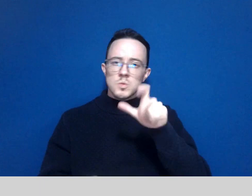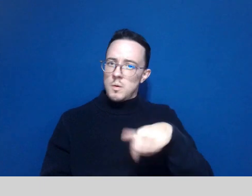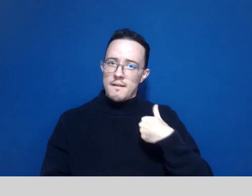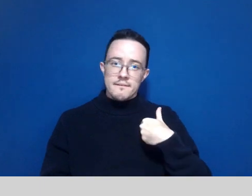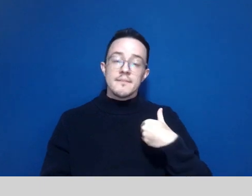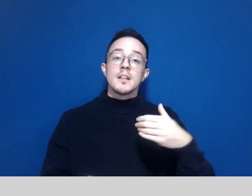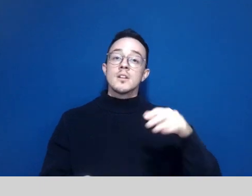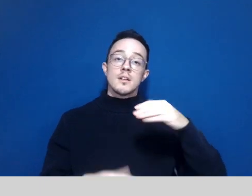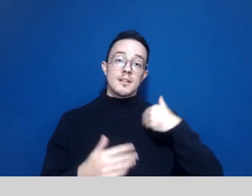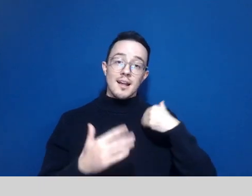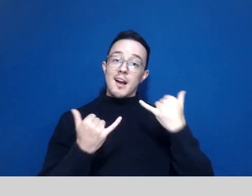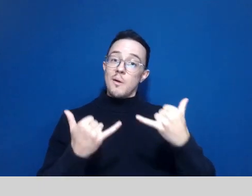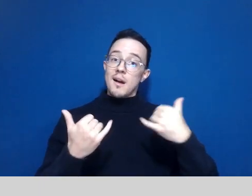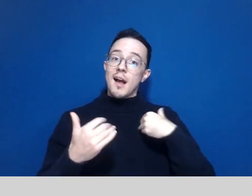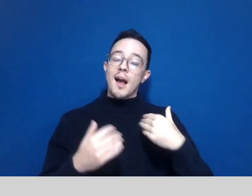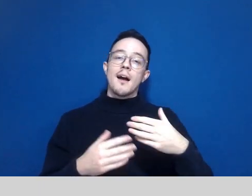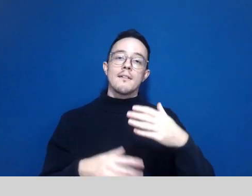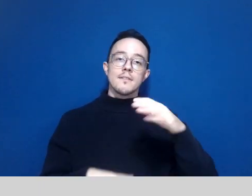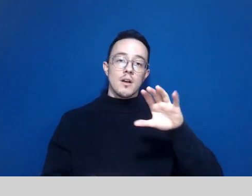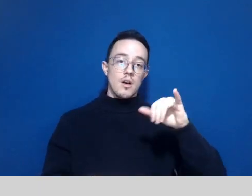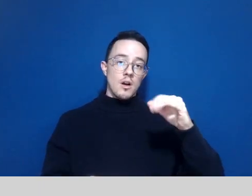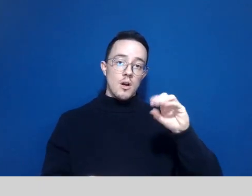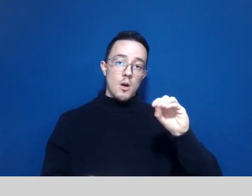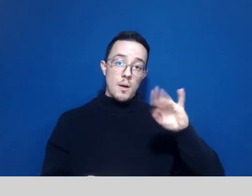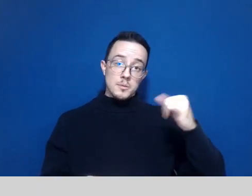you now have an object that can be iterated through.